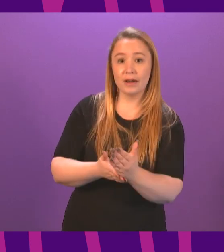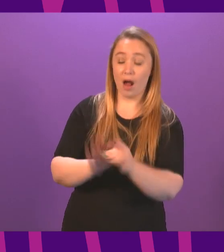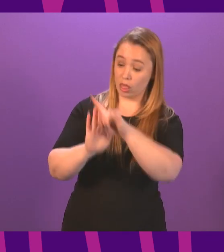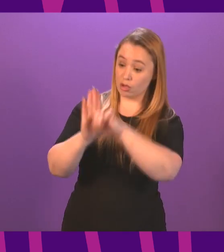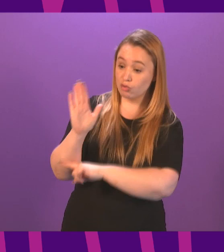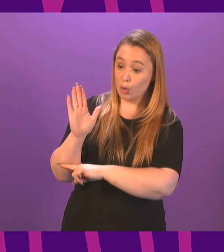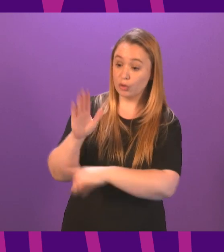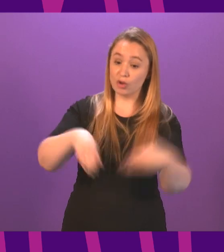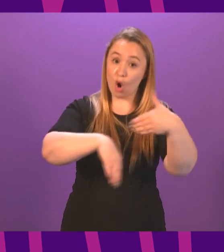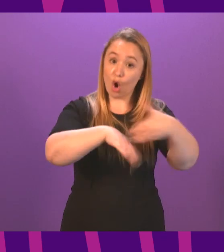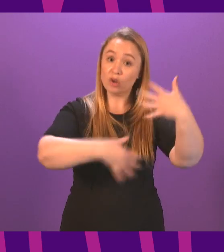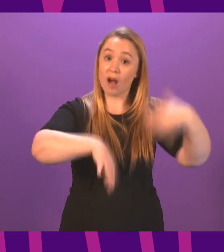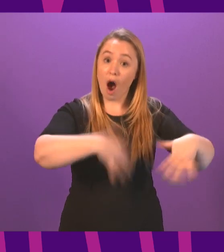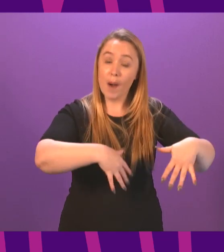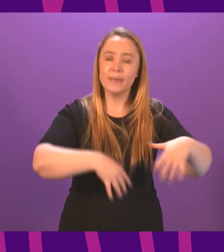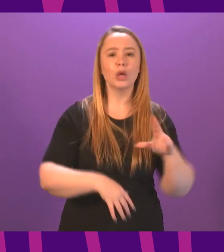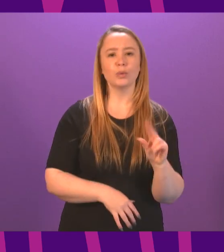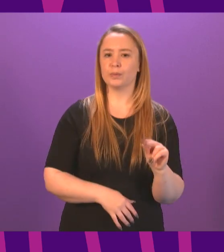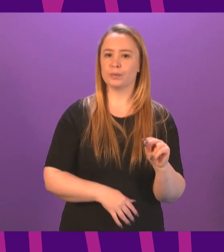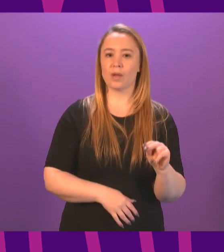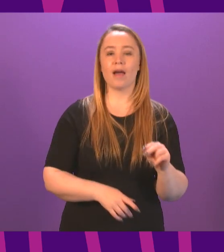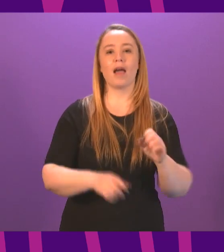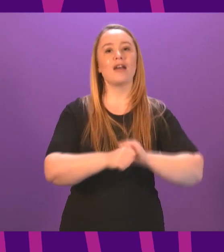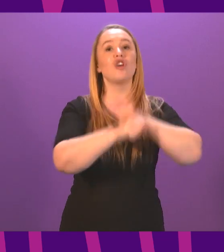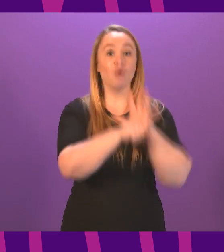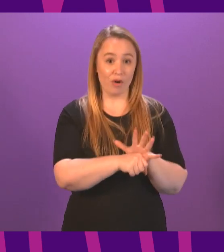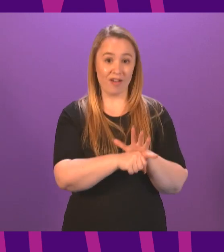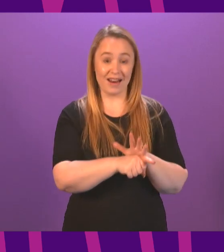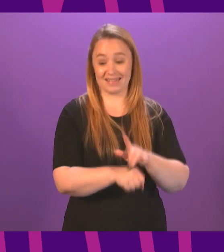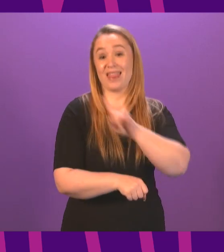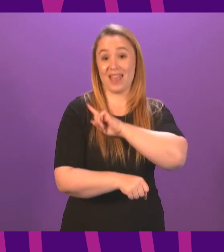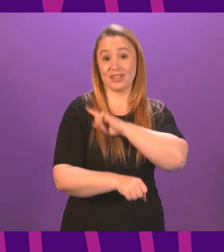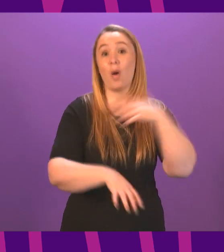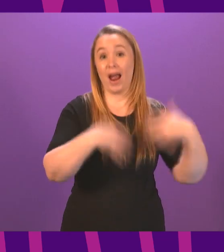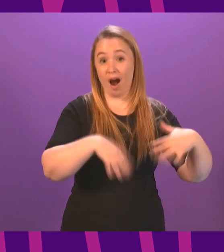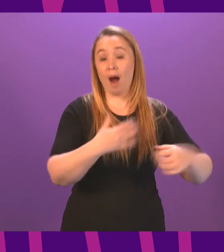that is causing the harm. Therefore, we have to control the virus in order to minimise